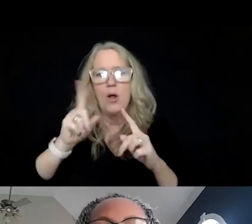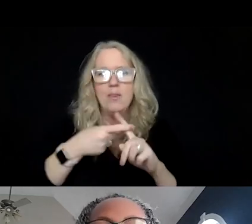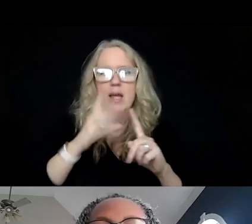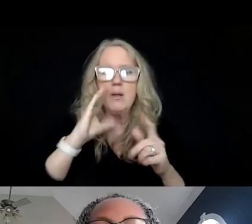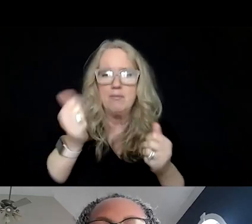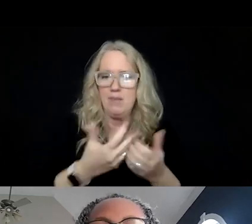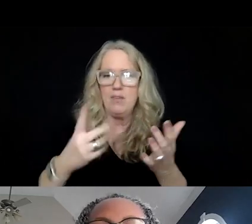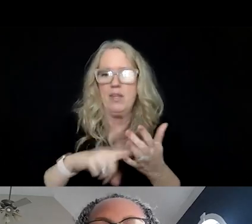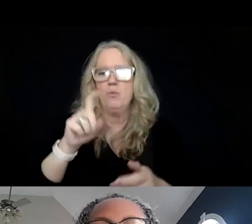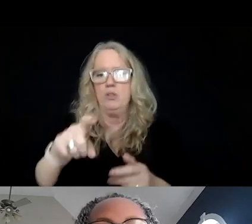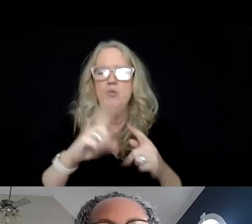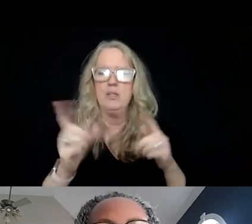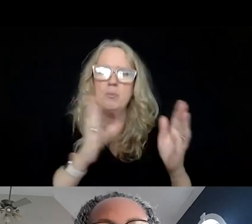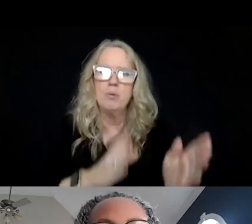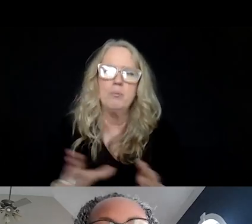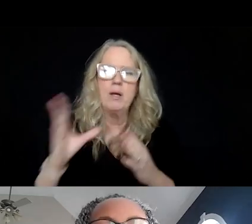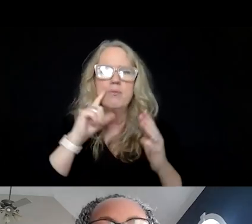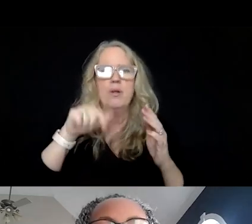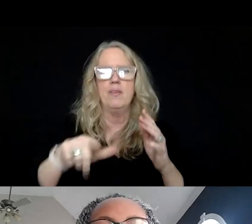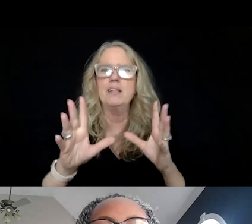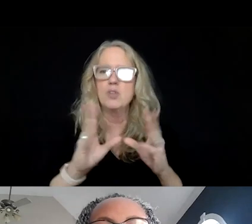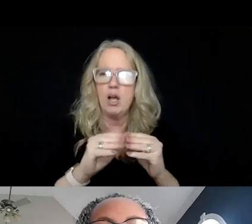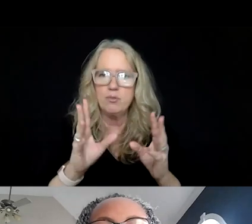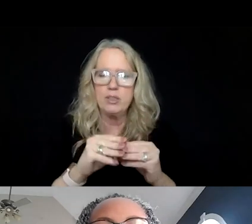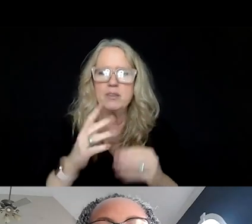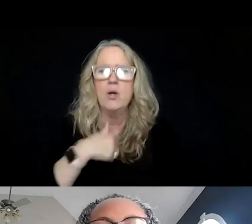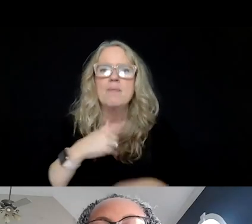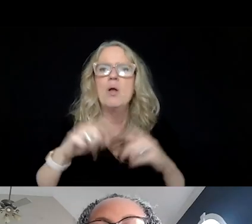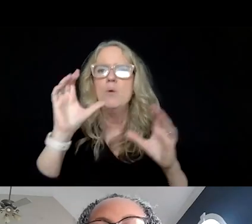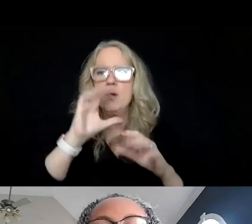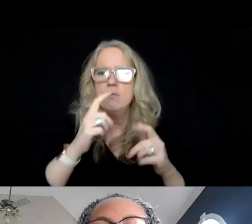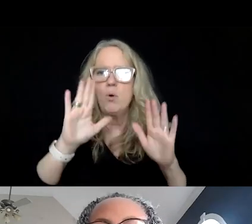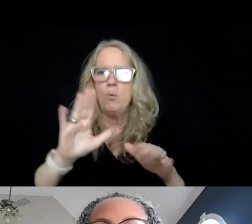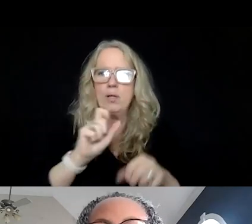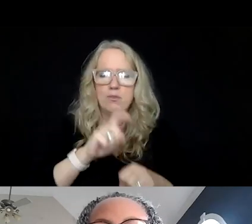NEED TO KNOW FOR THE CONFERENCE. WE ARE LOOKING AT GOALS AND PRACTICES